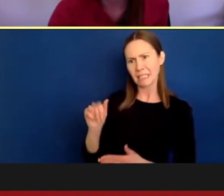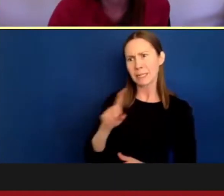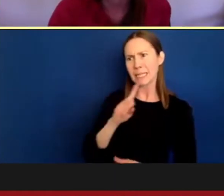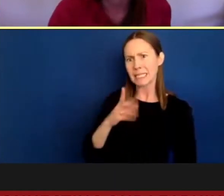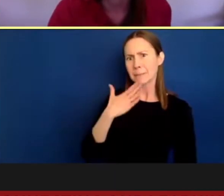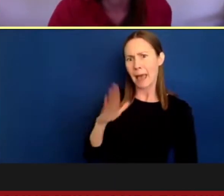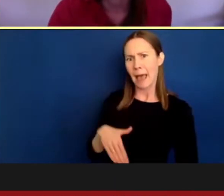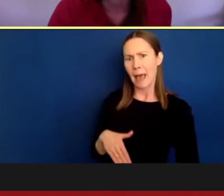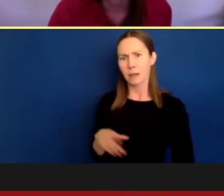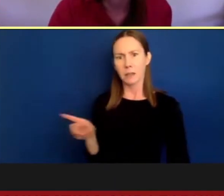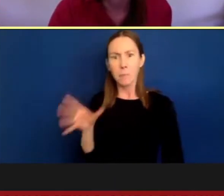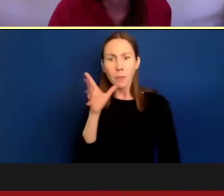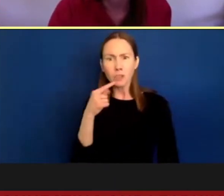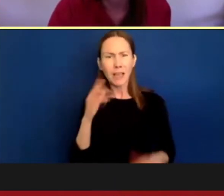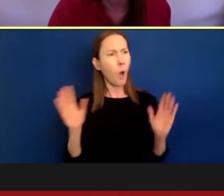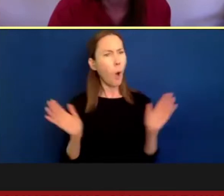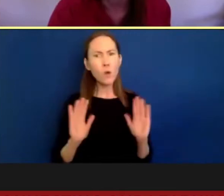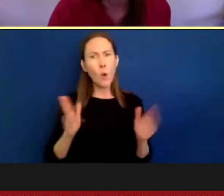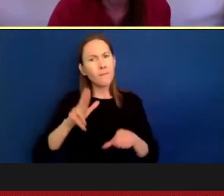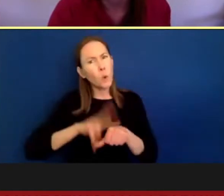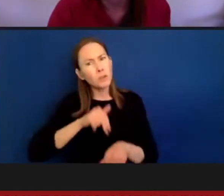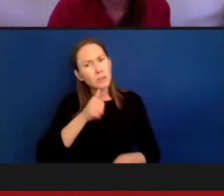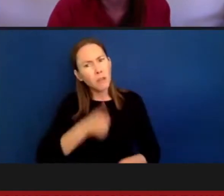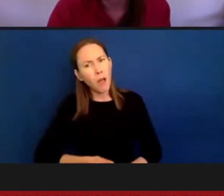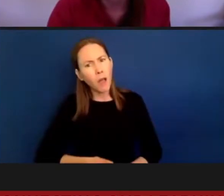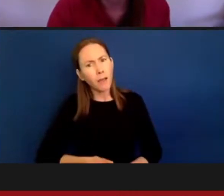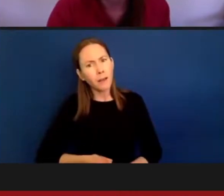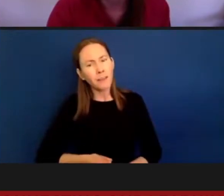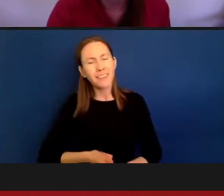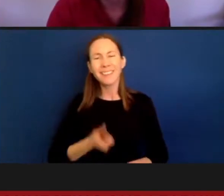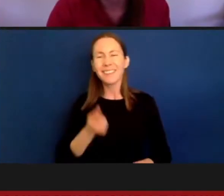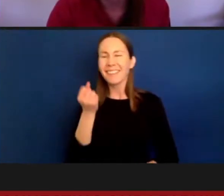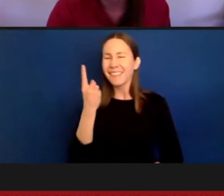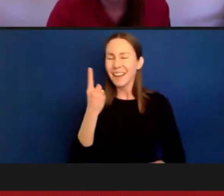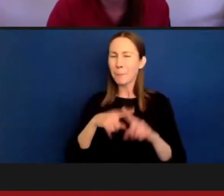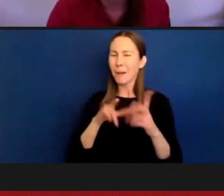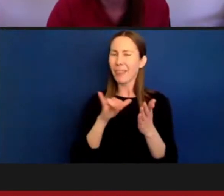She would say, "Of course not." Children are getting reinforced.